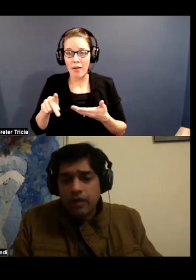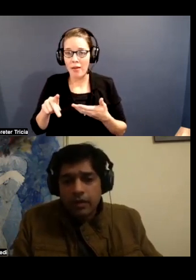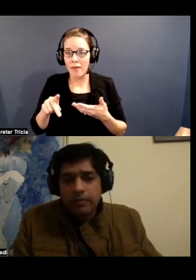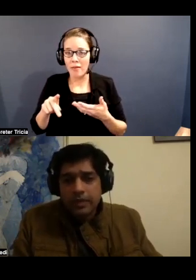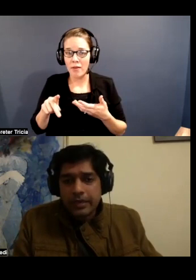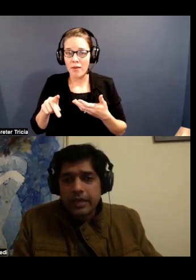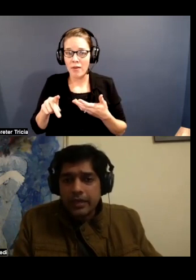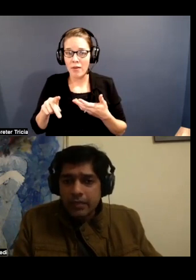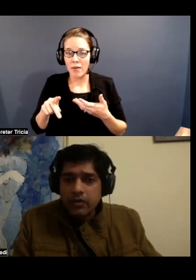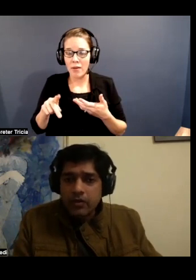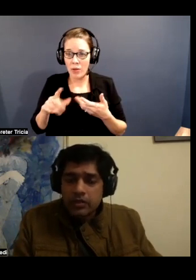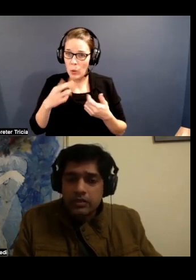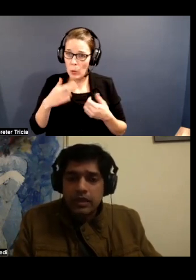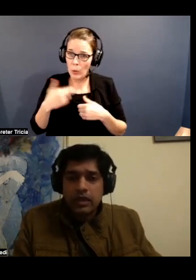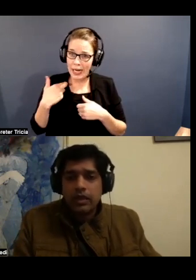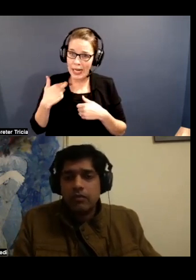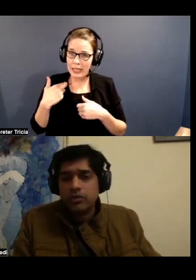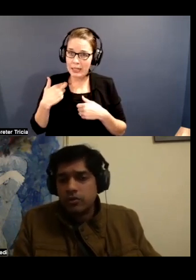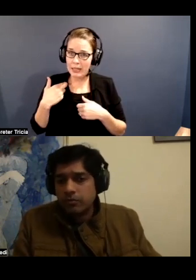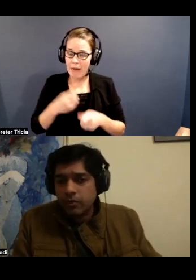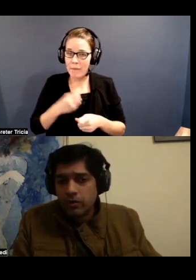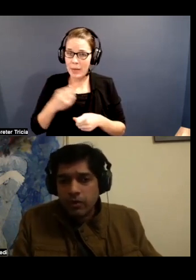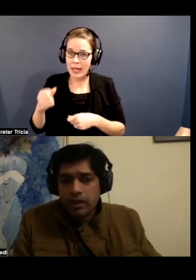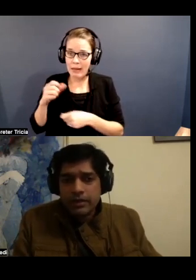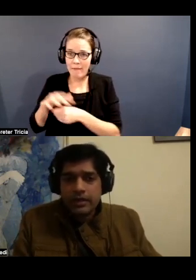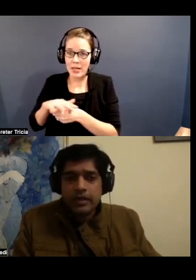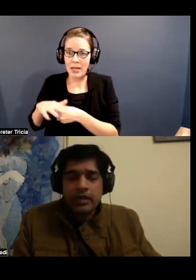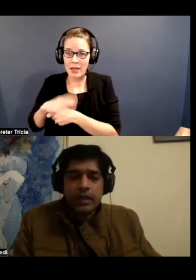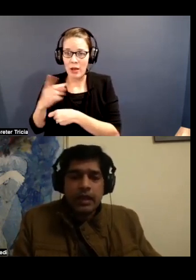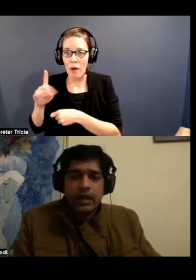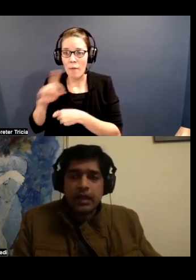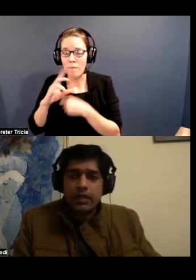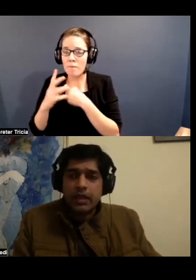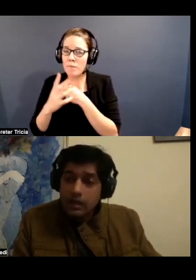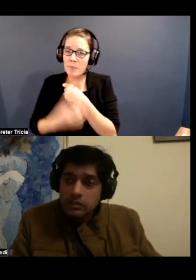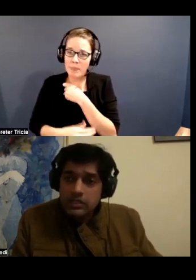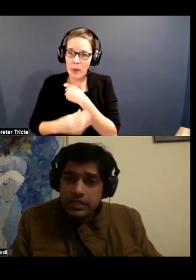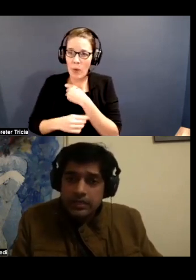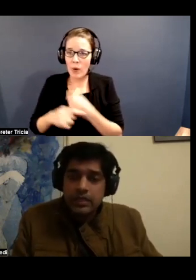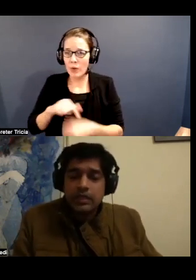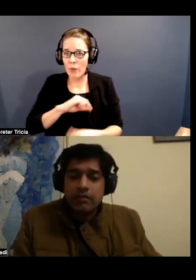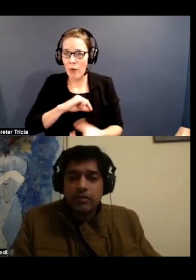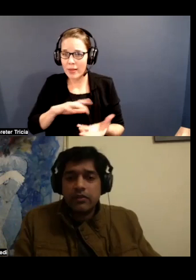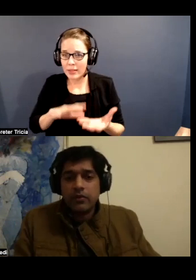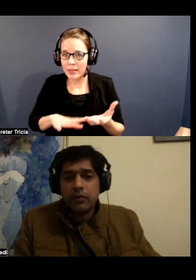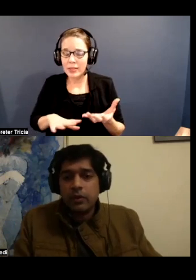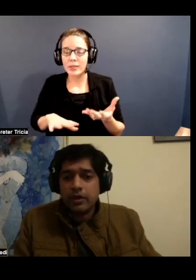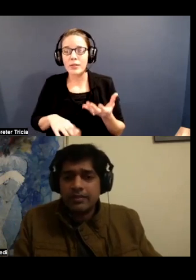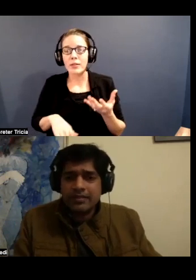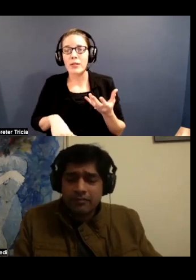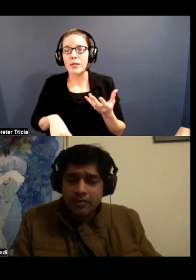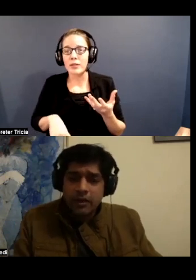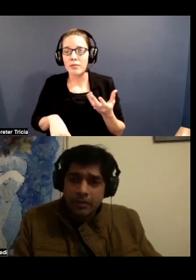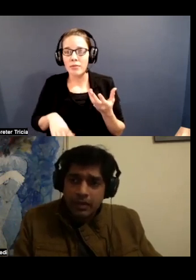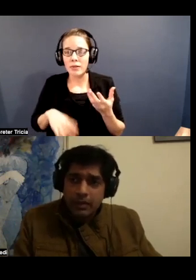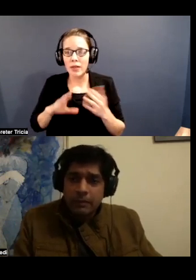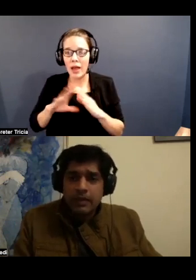being in neighborhoods which are of poor quality. The houses that they live in require upkeep,